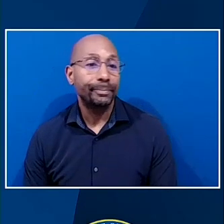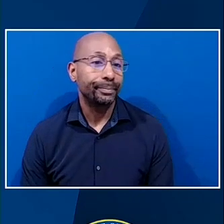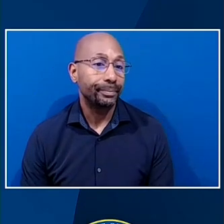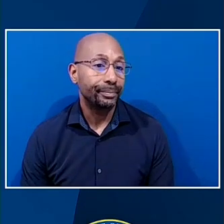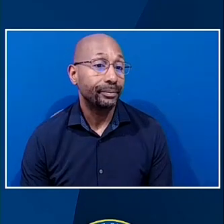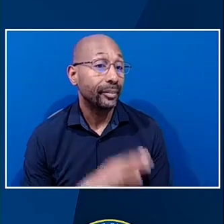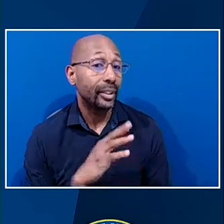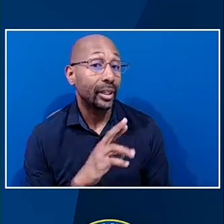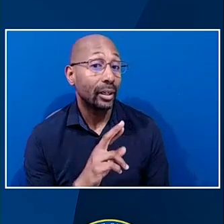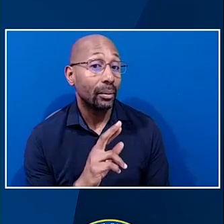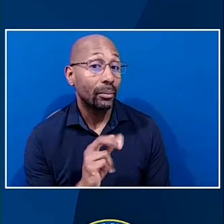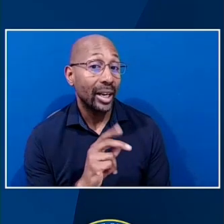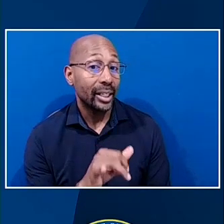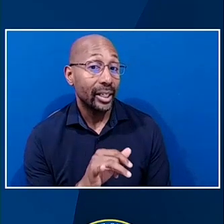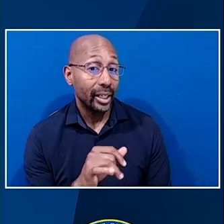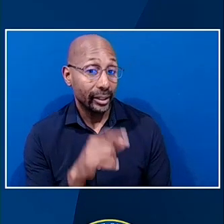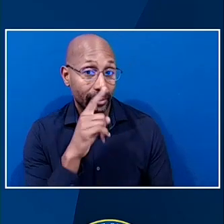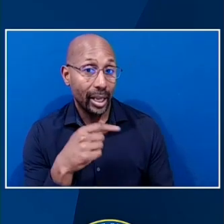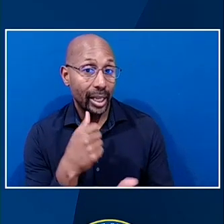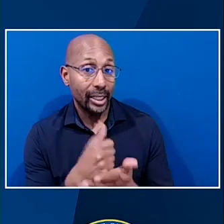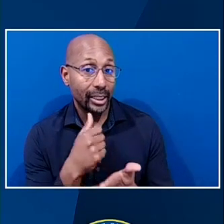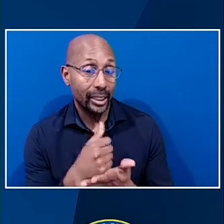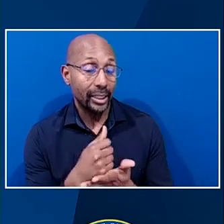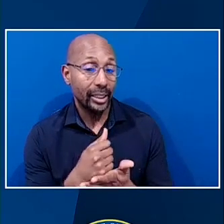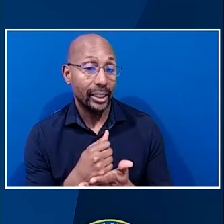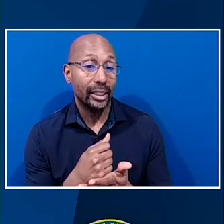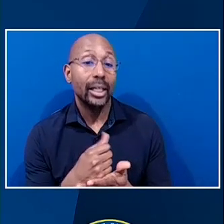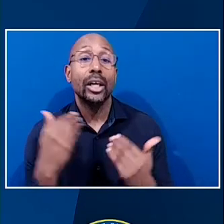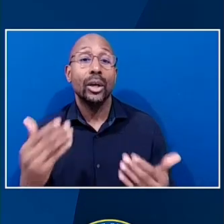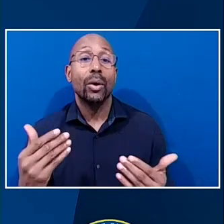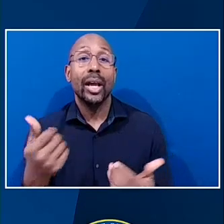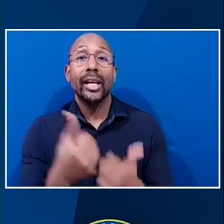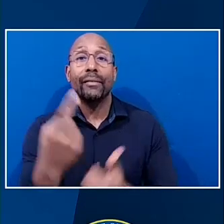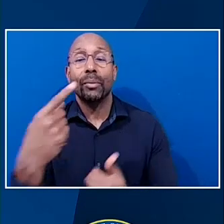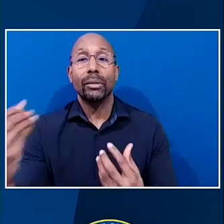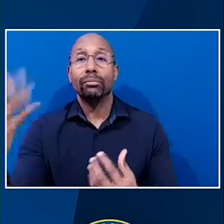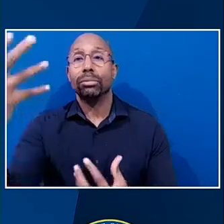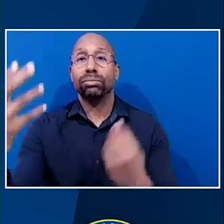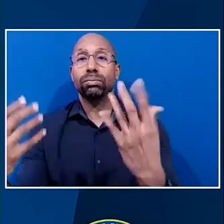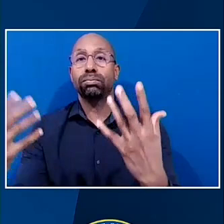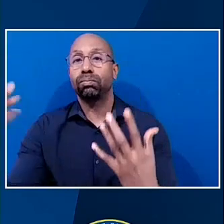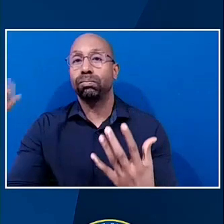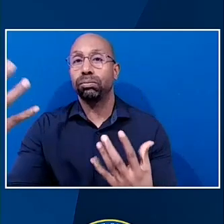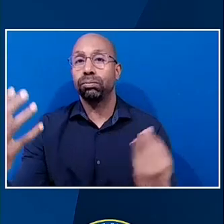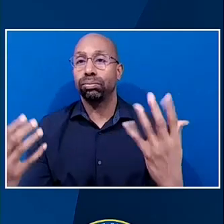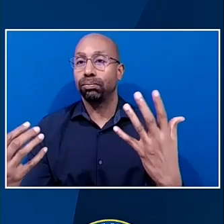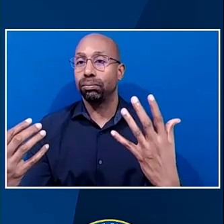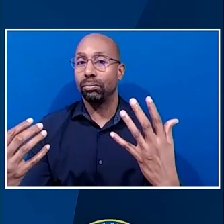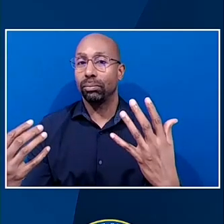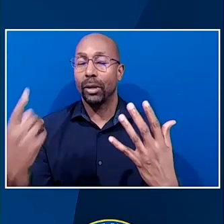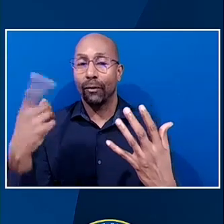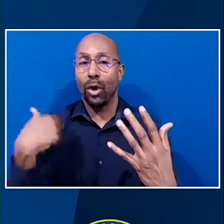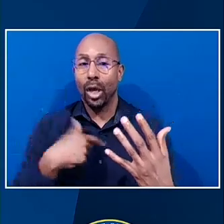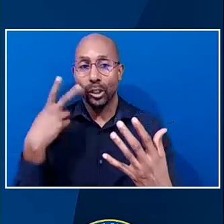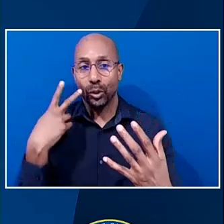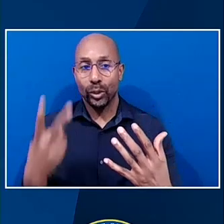on their camera so that we can see hands.